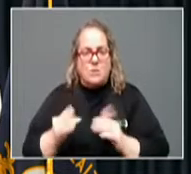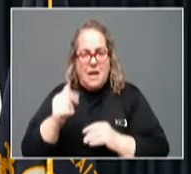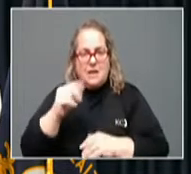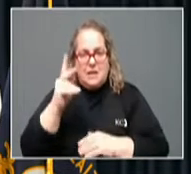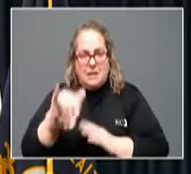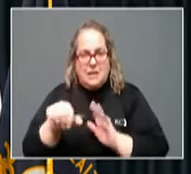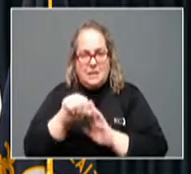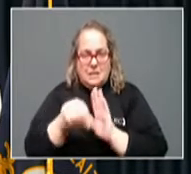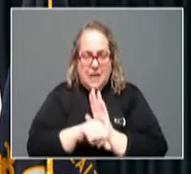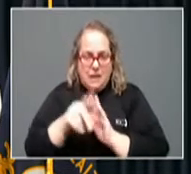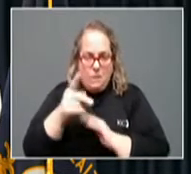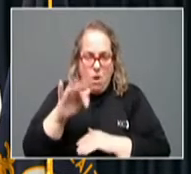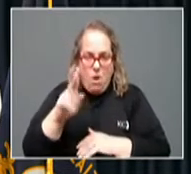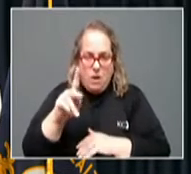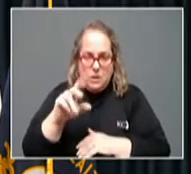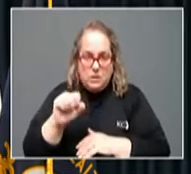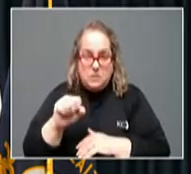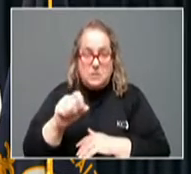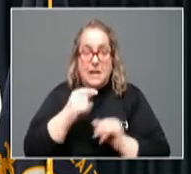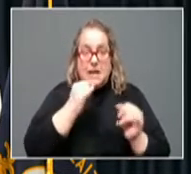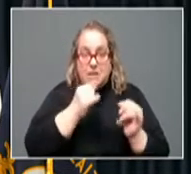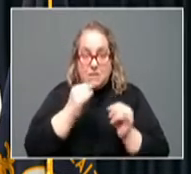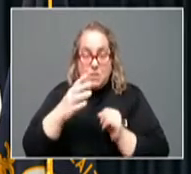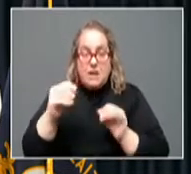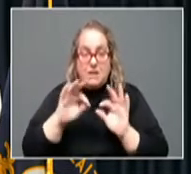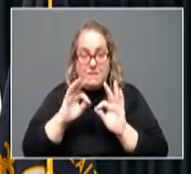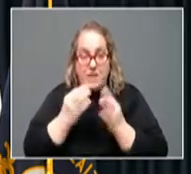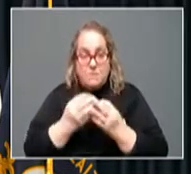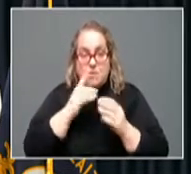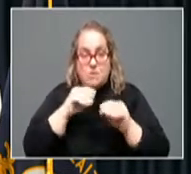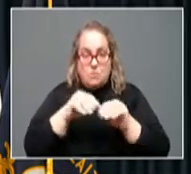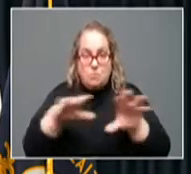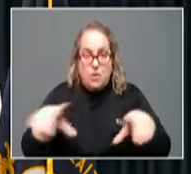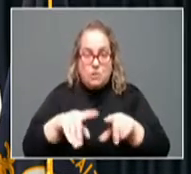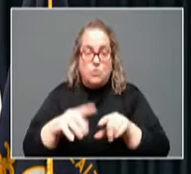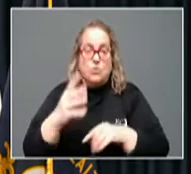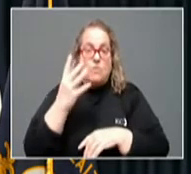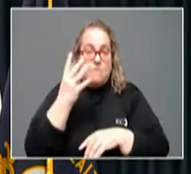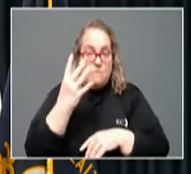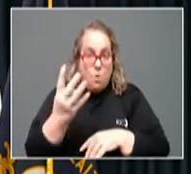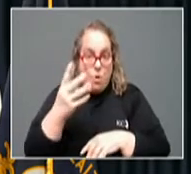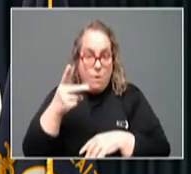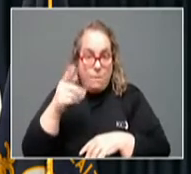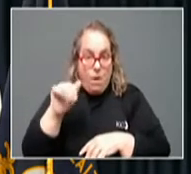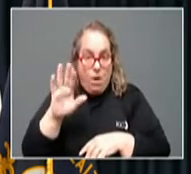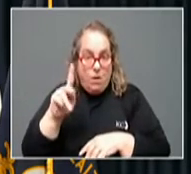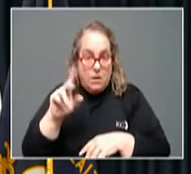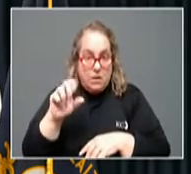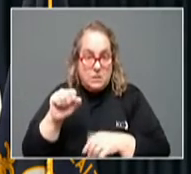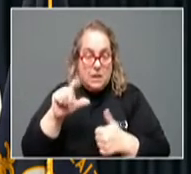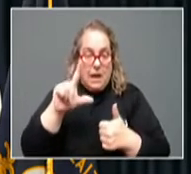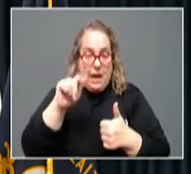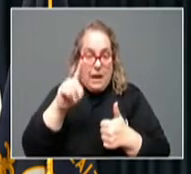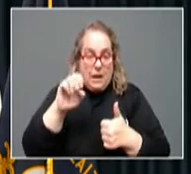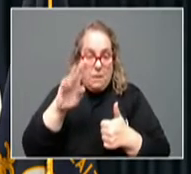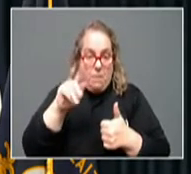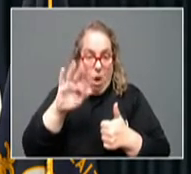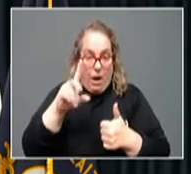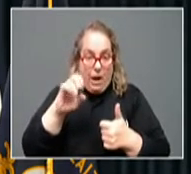individuals and their families are spread primarily across four parks that's like Barkley Kentucky Dam Village, Pennyroyal Forest and ken like